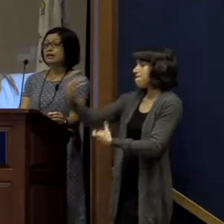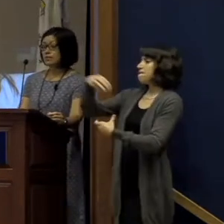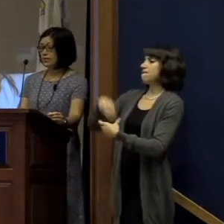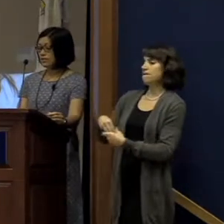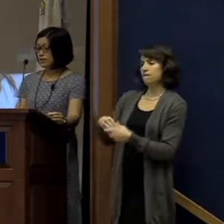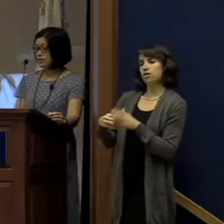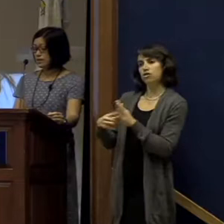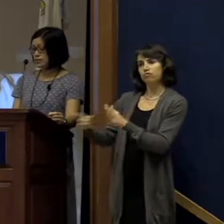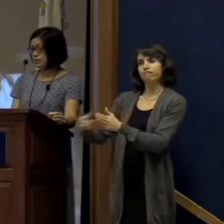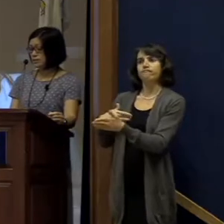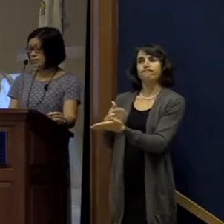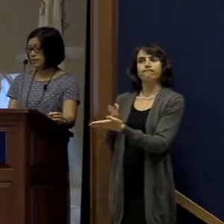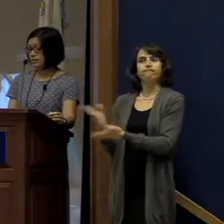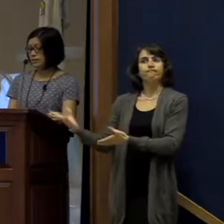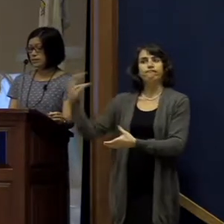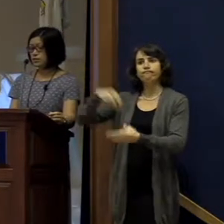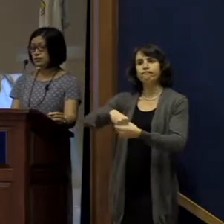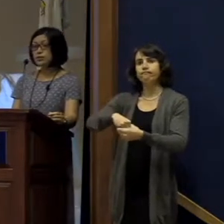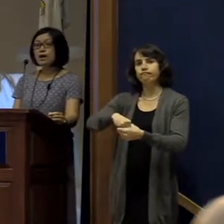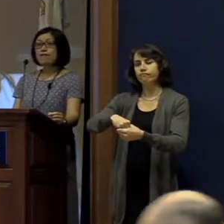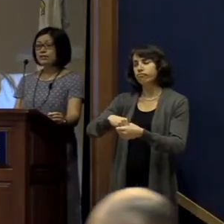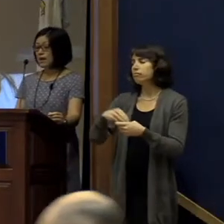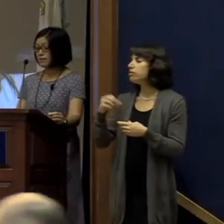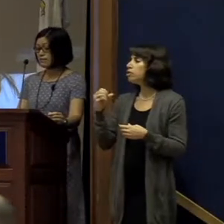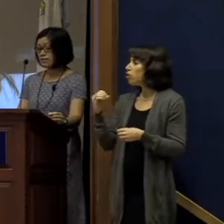youth and teachers in communities and in schools for the past 15 years.